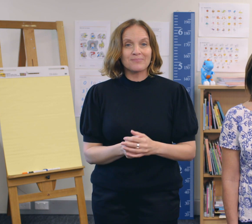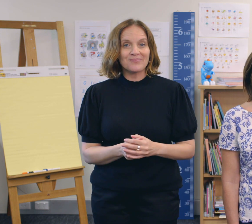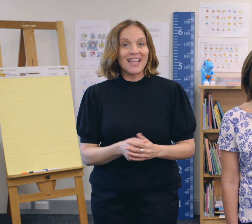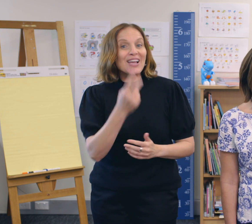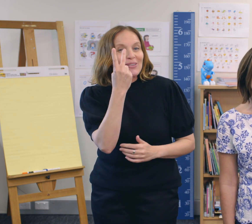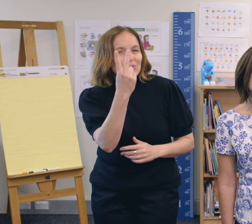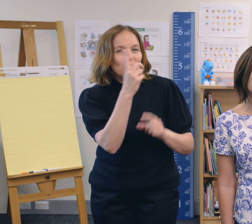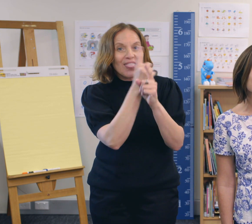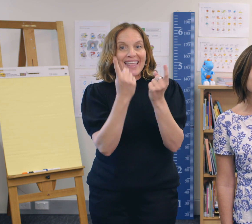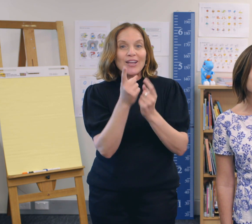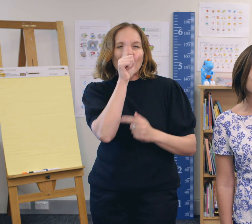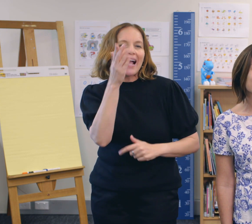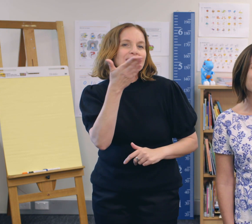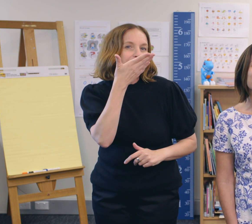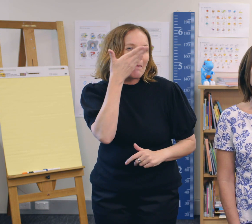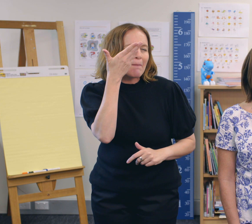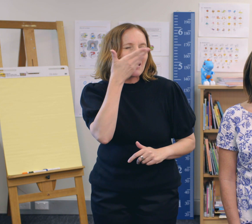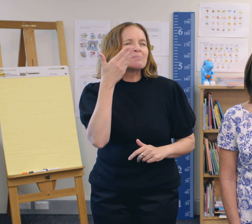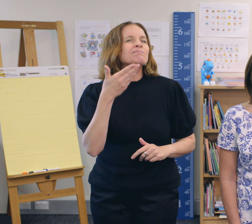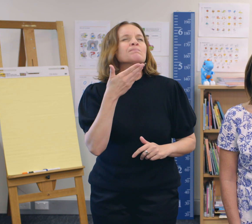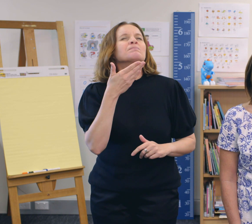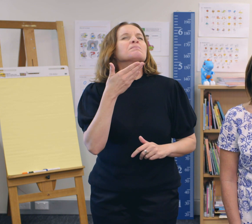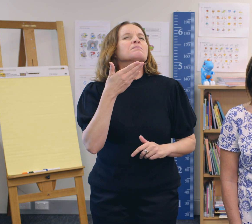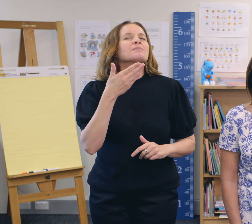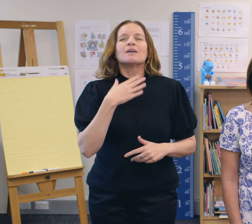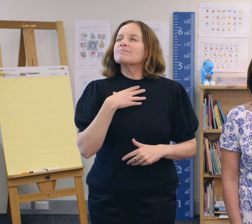Now what are two things that you can smell?